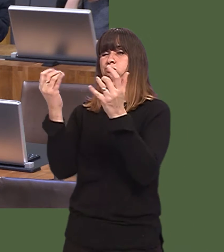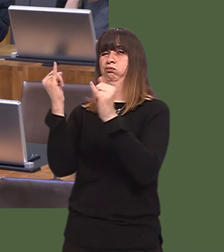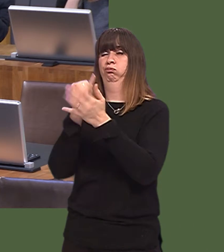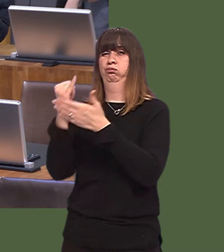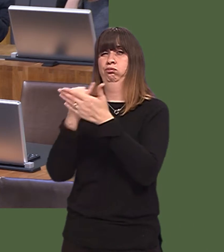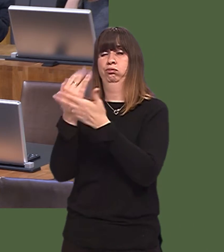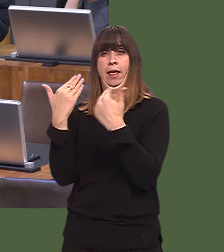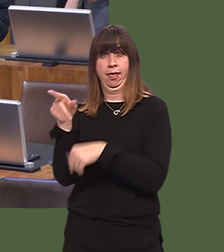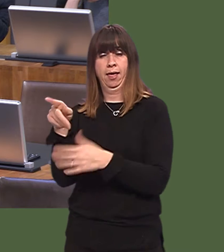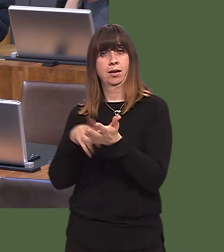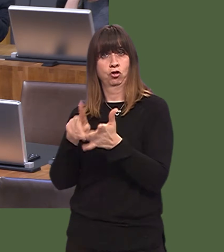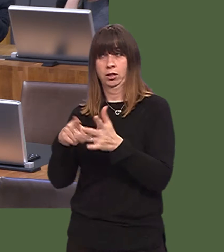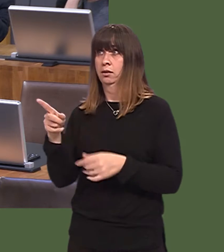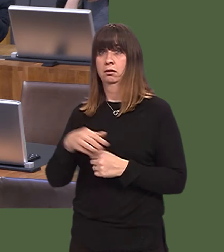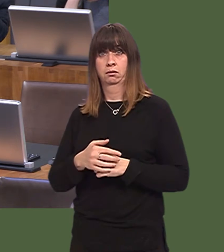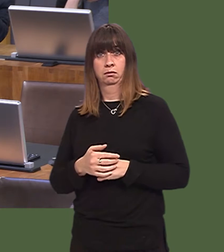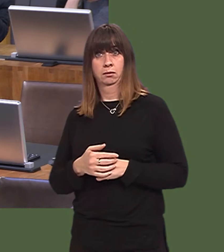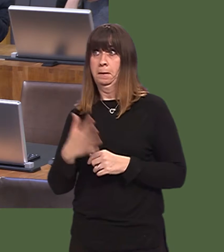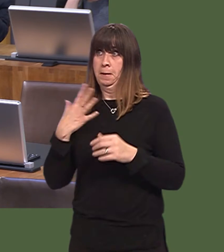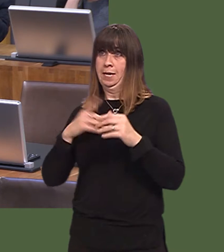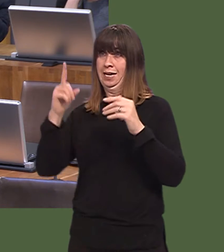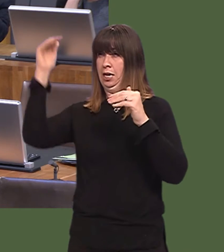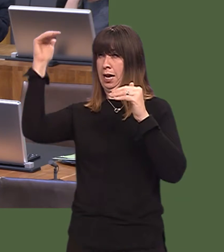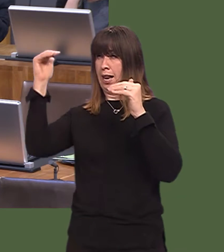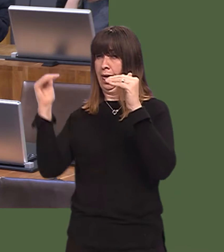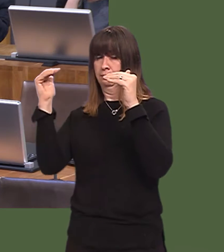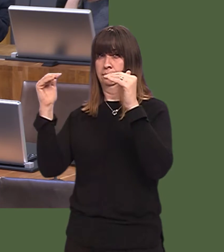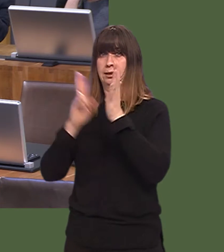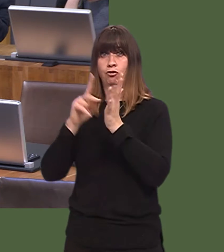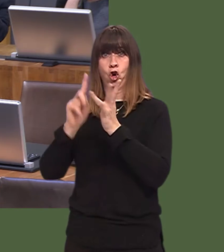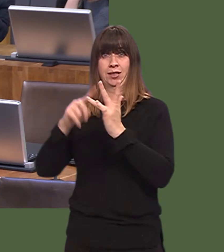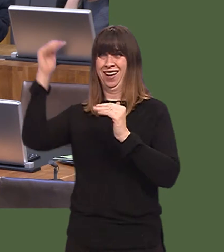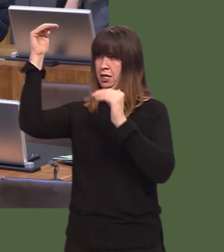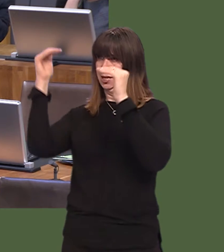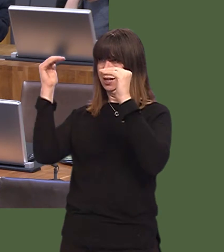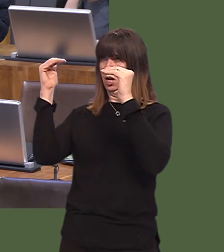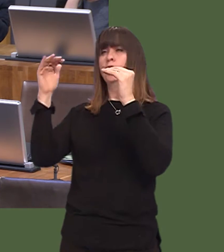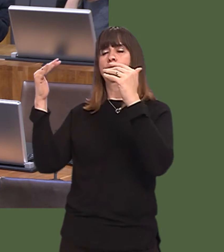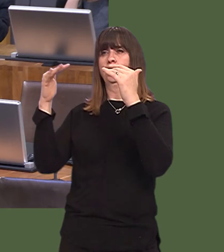they must be brought within the limit in order for them to be able to get a permit from NRW in the future.